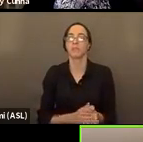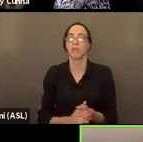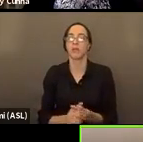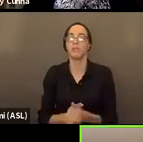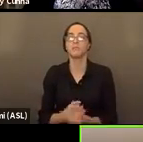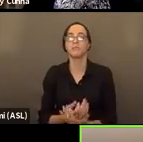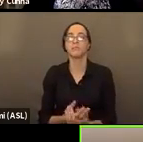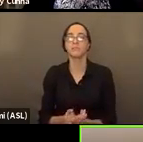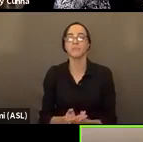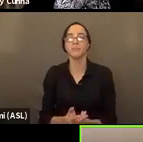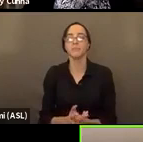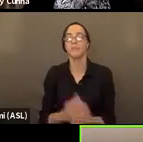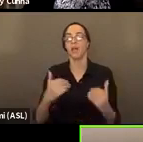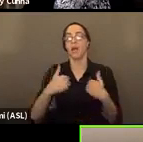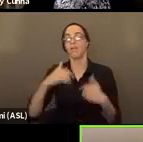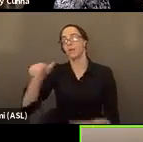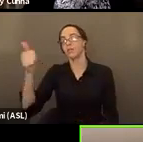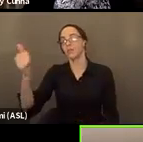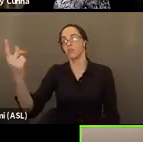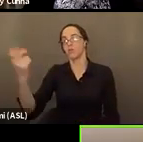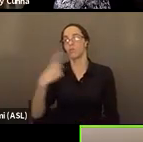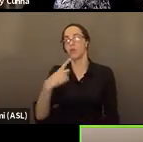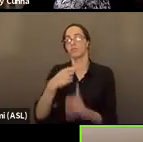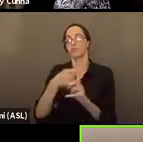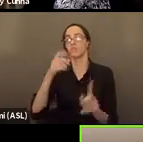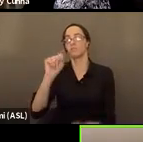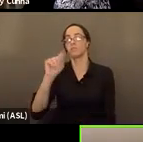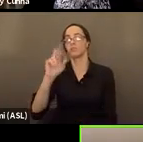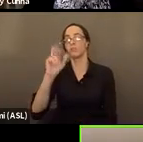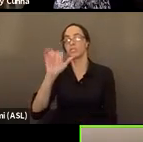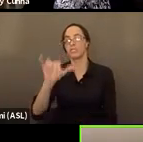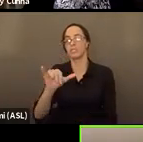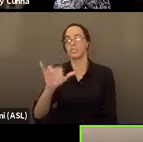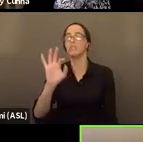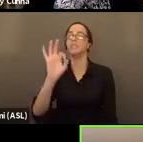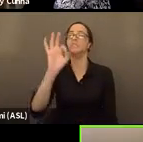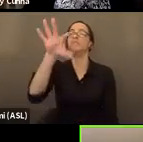that i did want to throw out and i think we have the time um the question was that sometimes the